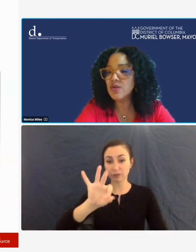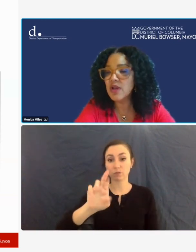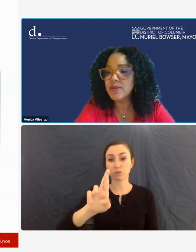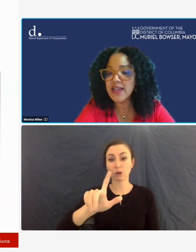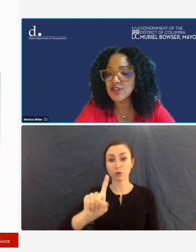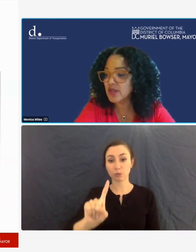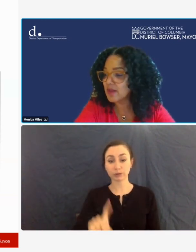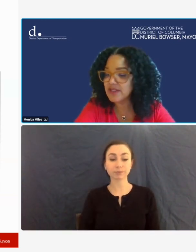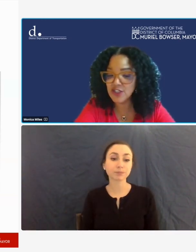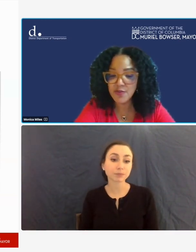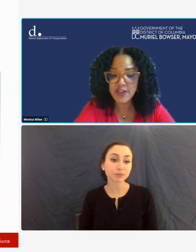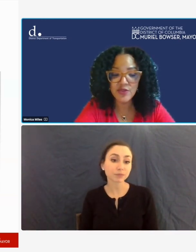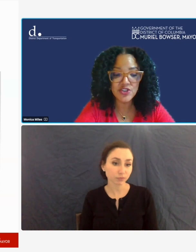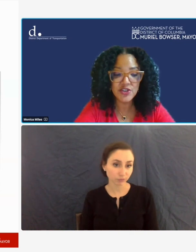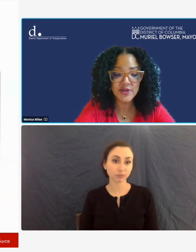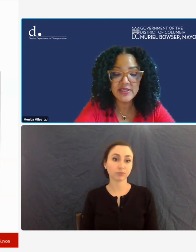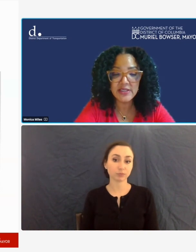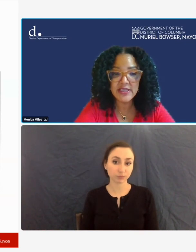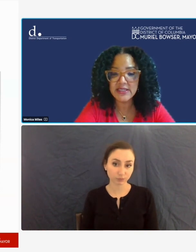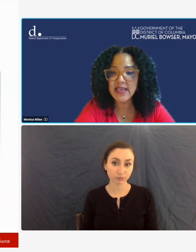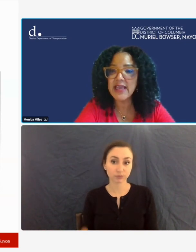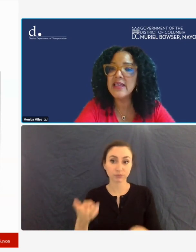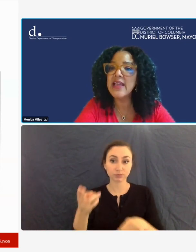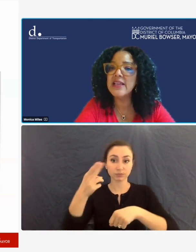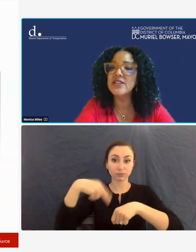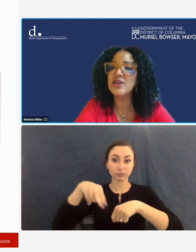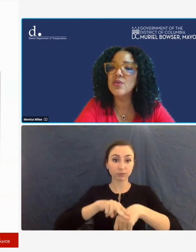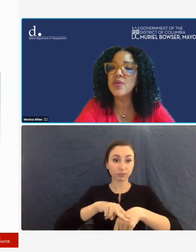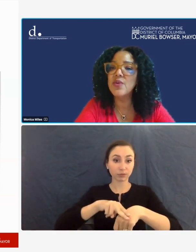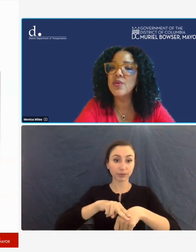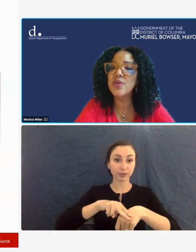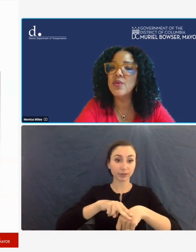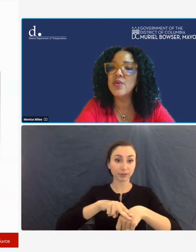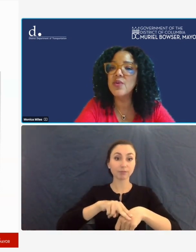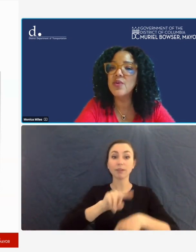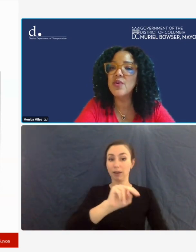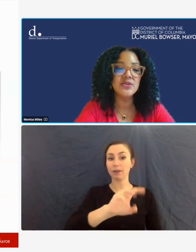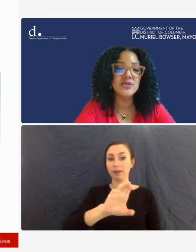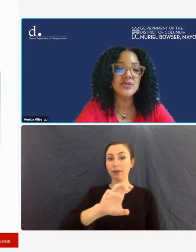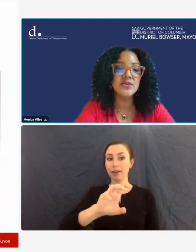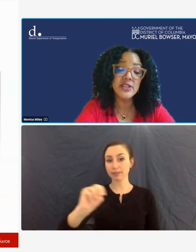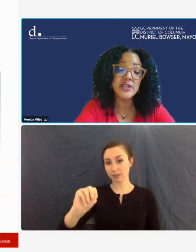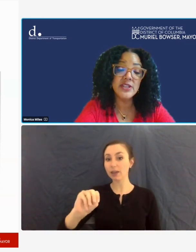the national compensation matrix there is a link to that and so we need to you need to download